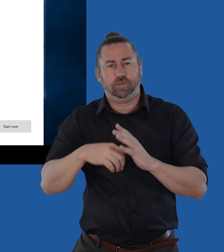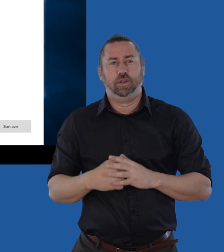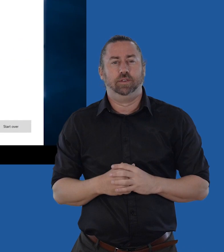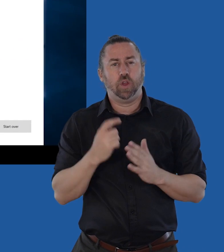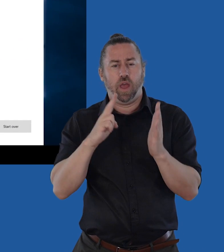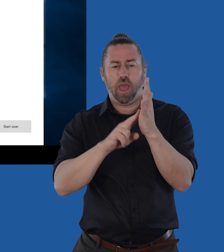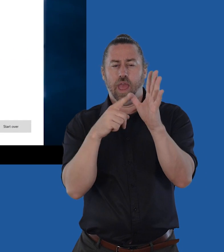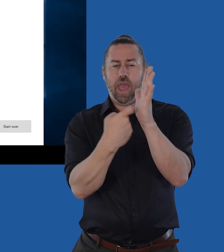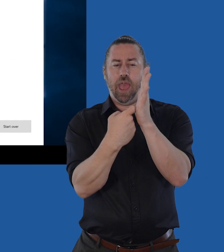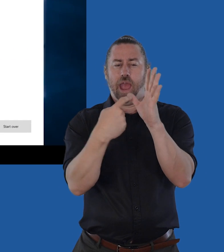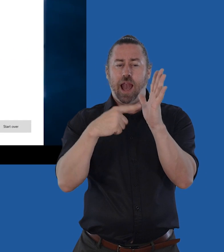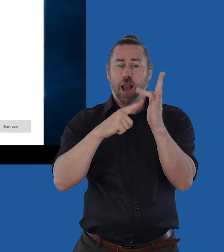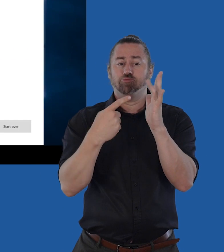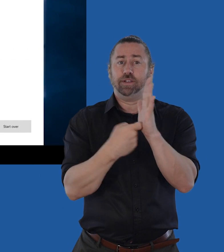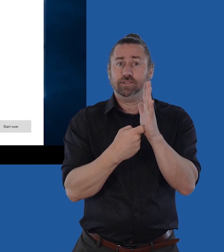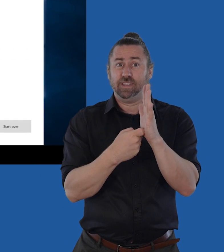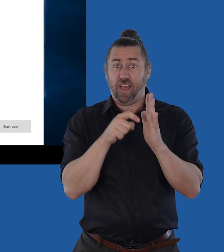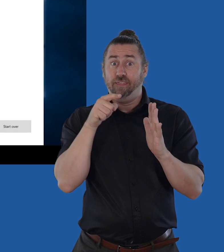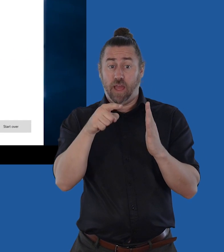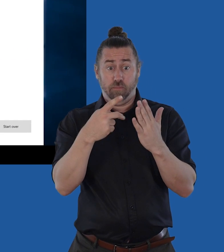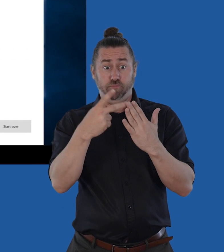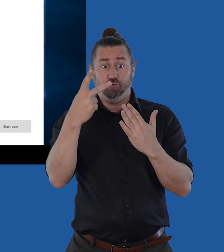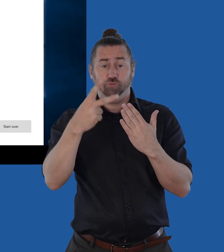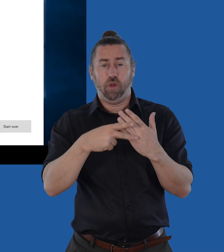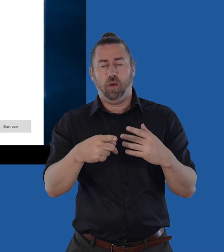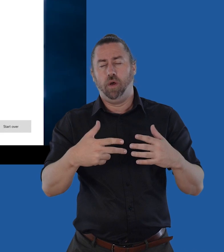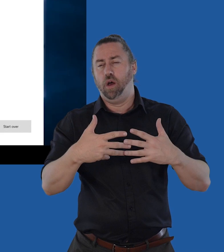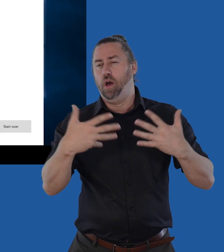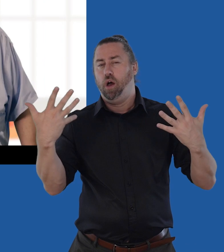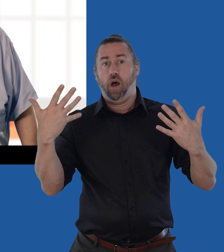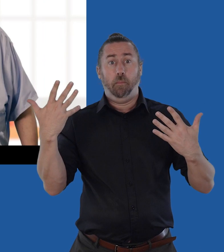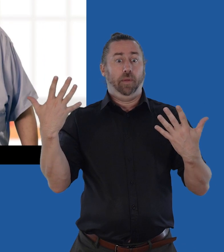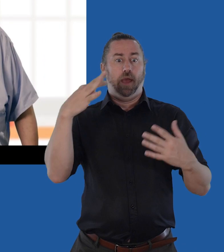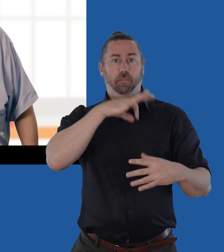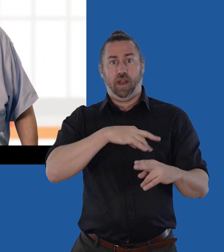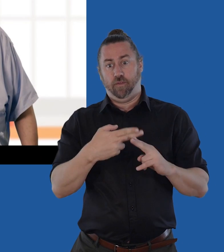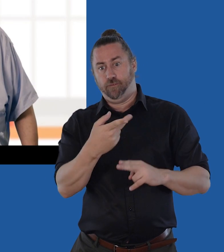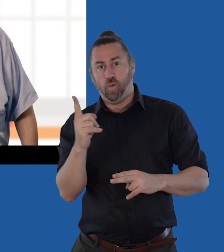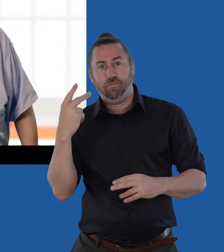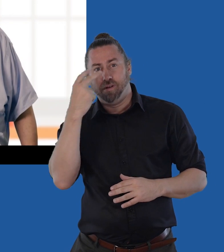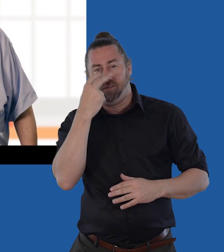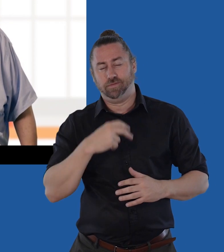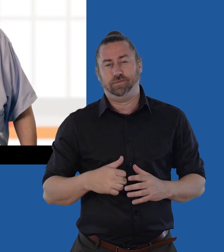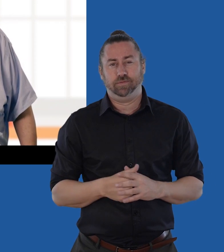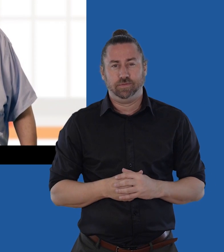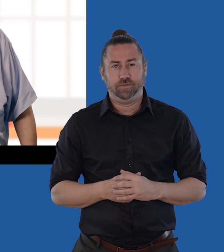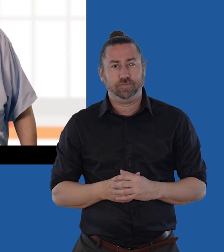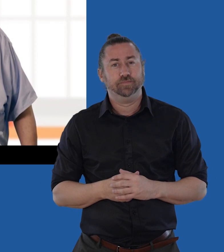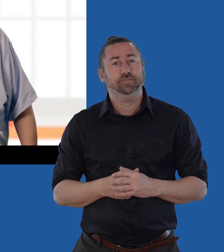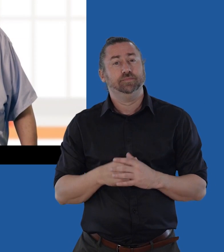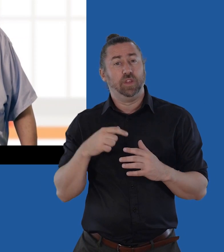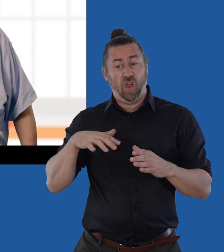and Narrator quick start, we've already made so much progress. Our narrator team here at Microsoft is